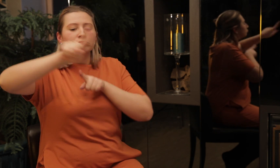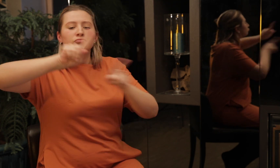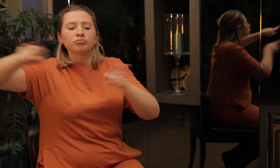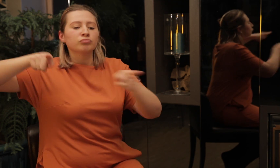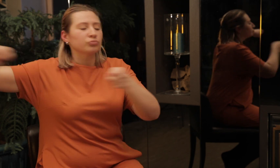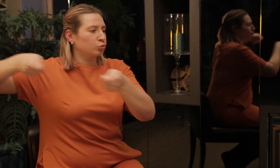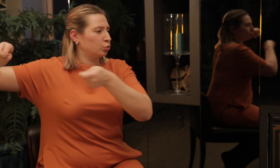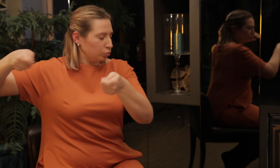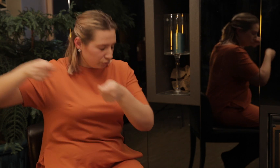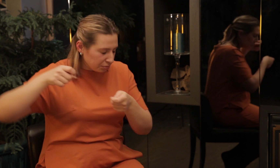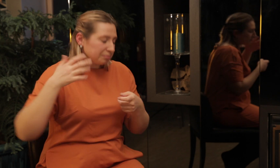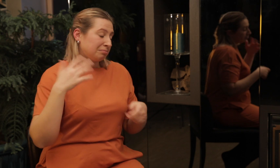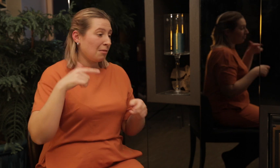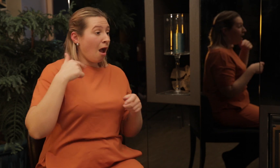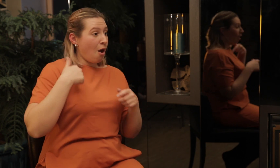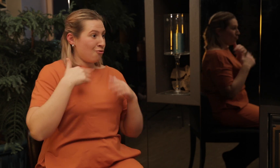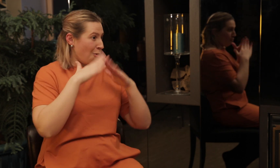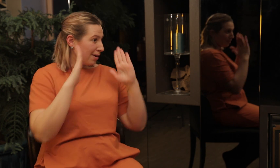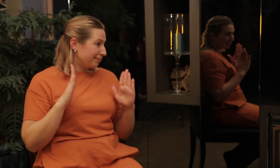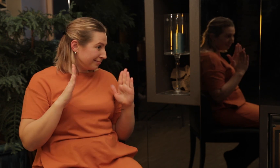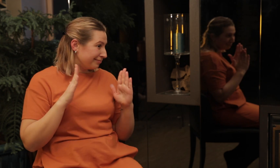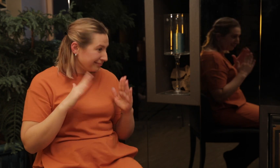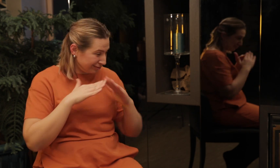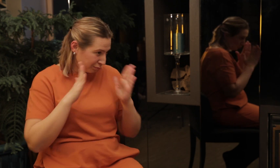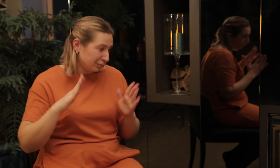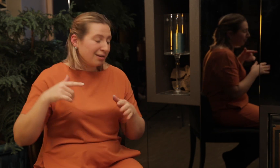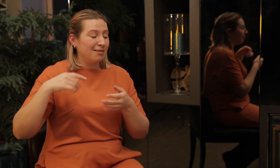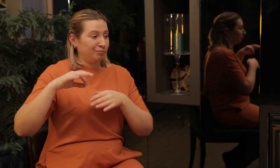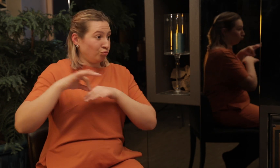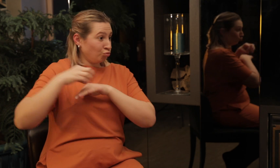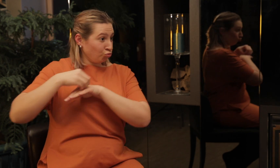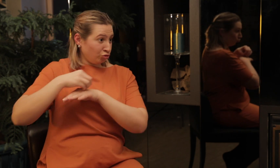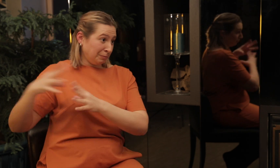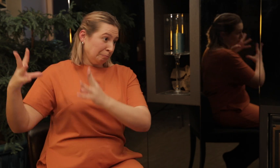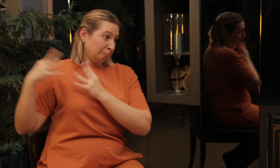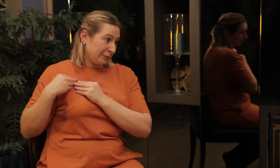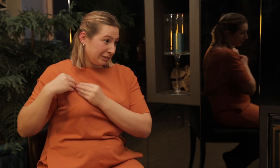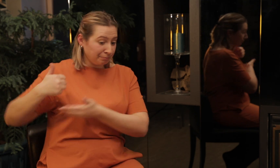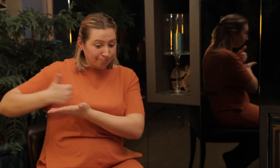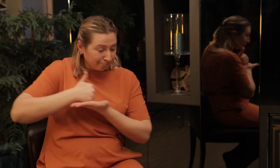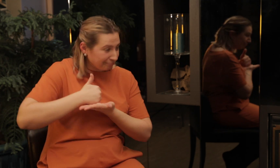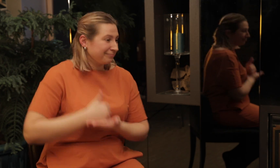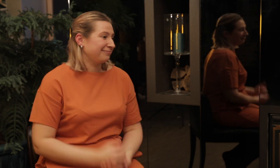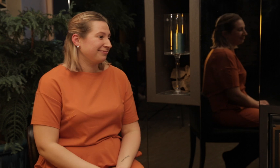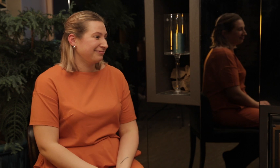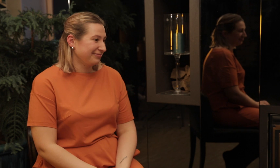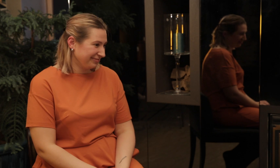He also works for a company as the Bakery Manager.